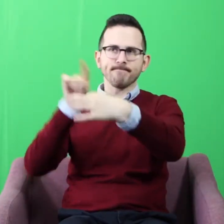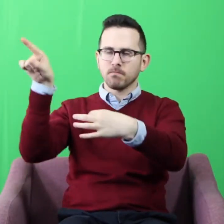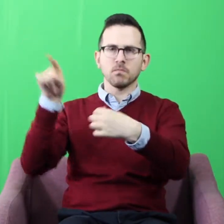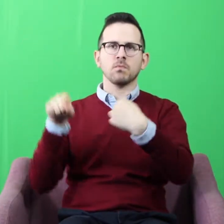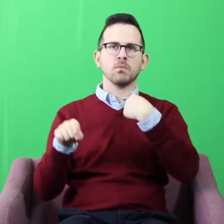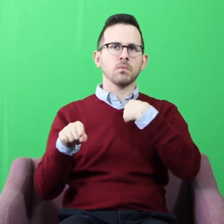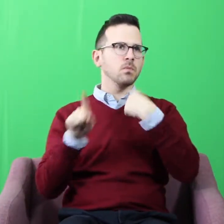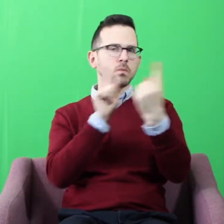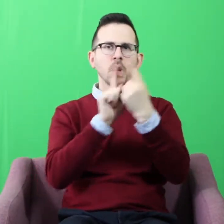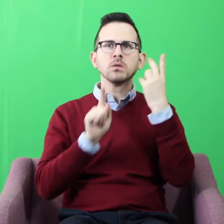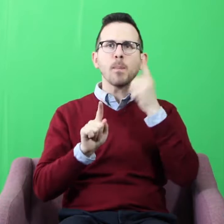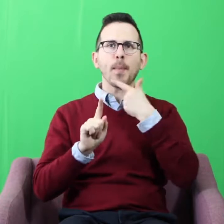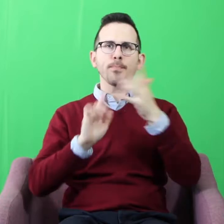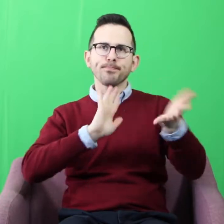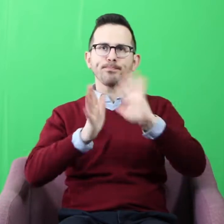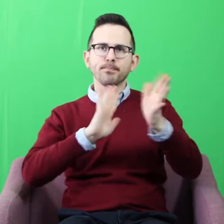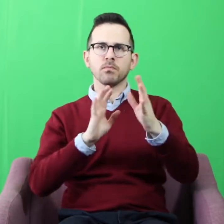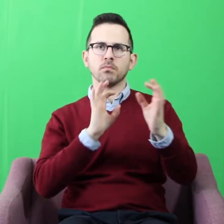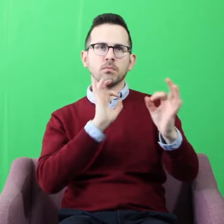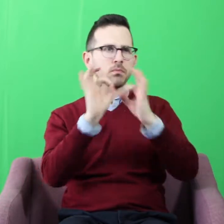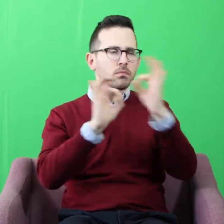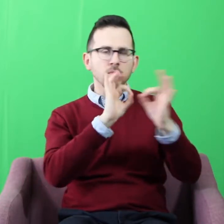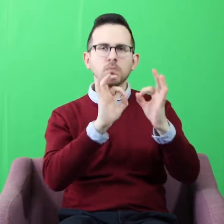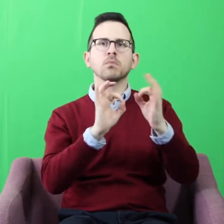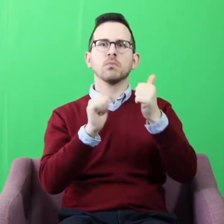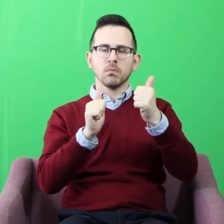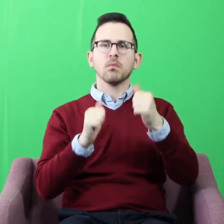and I would be responsible for going out and meeting the Deaf community.